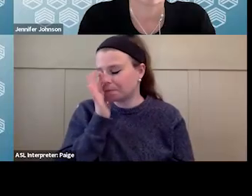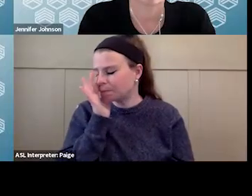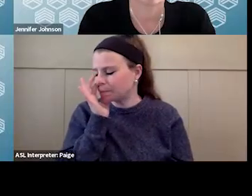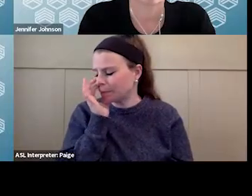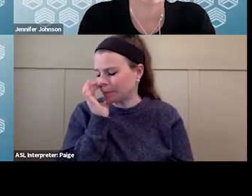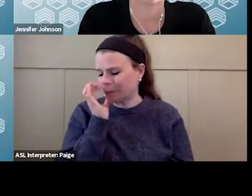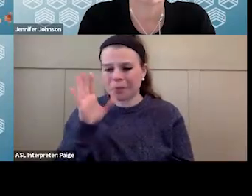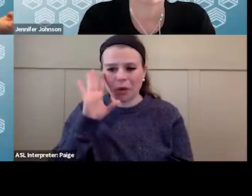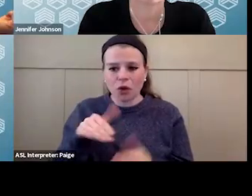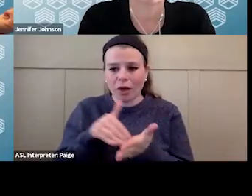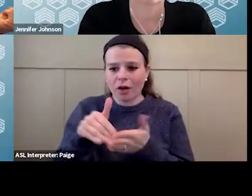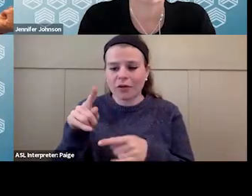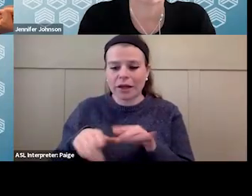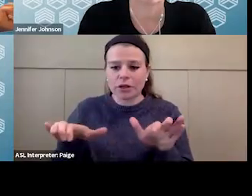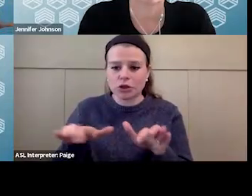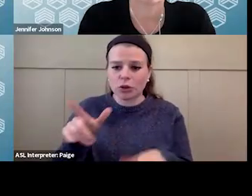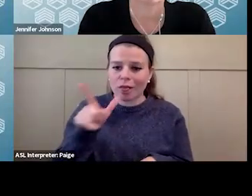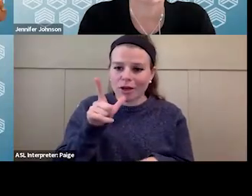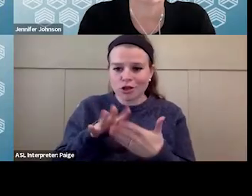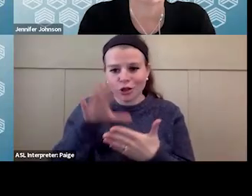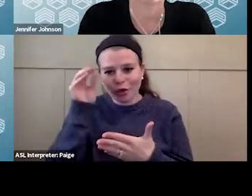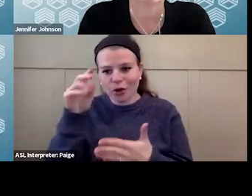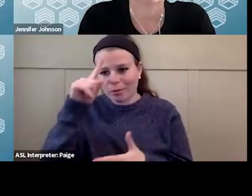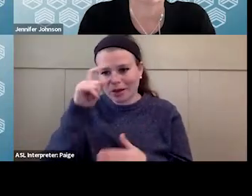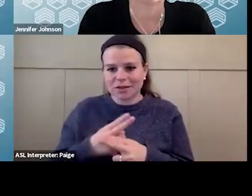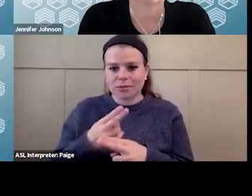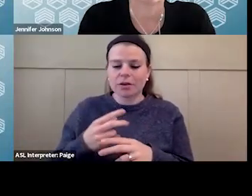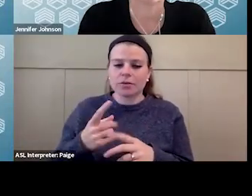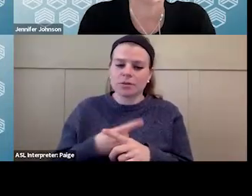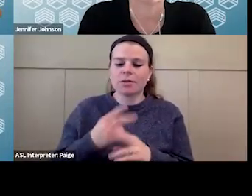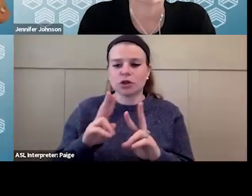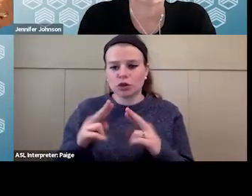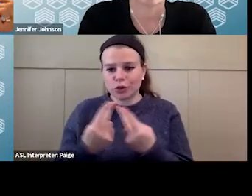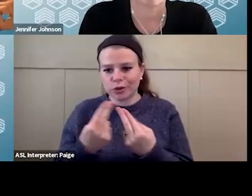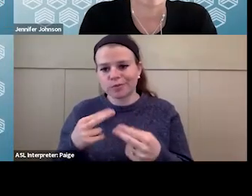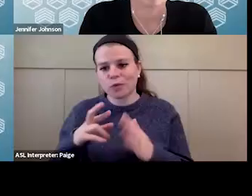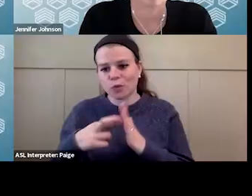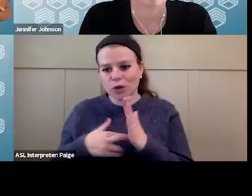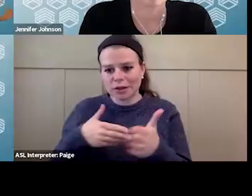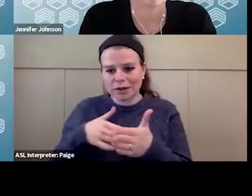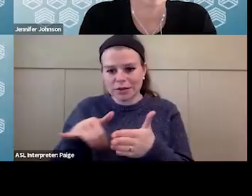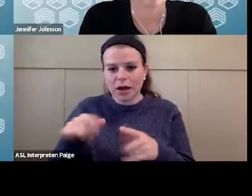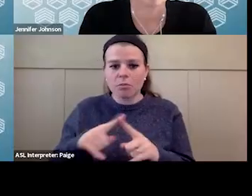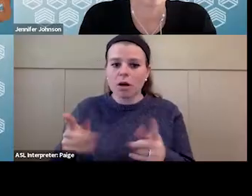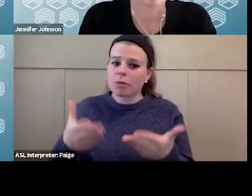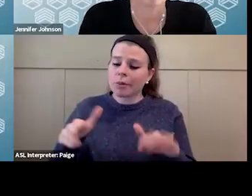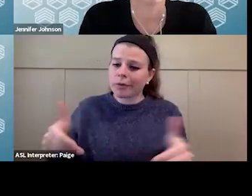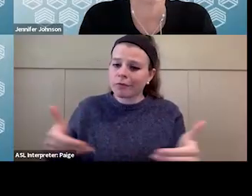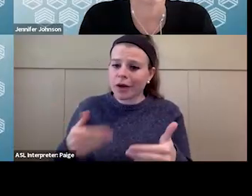learns because sometimes there are union rules against that. So, uh, you may wanna do a breakfast and, and invite people to come before.